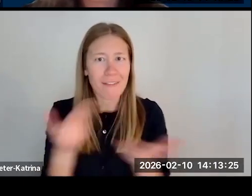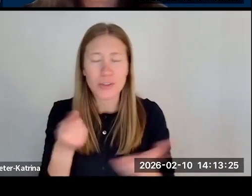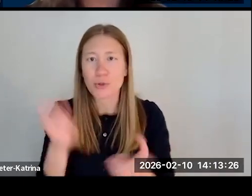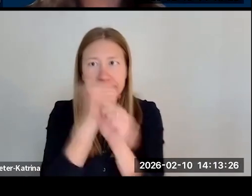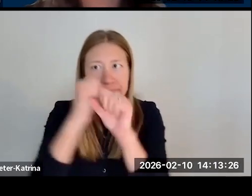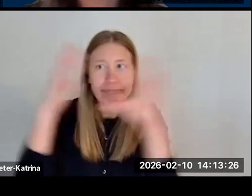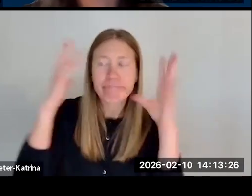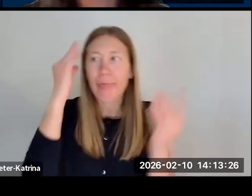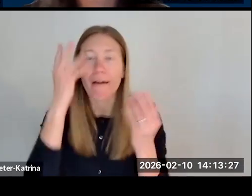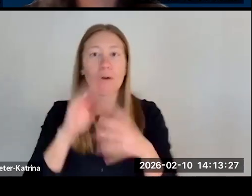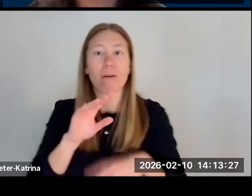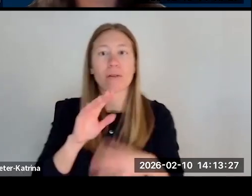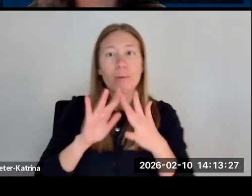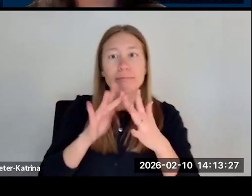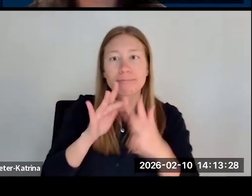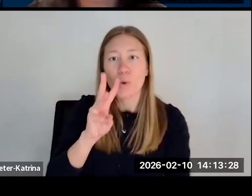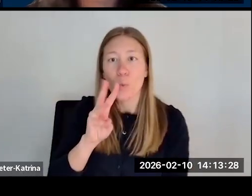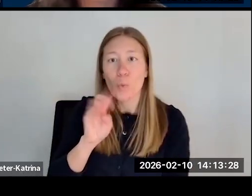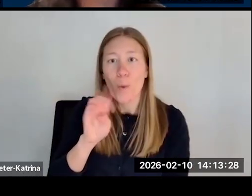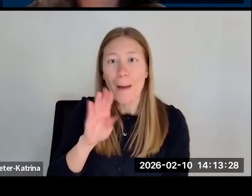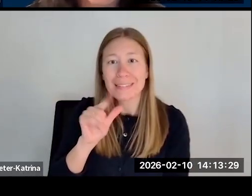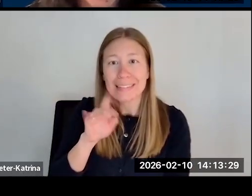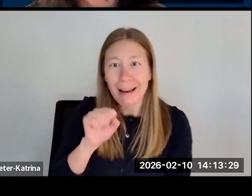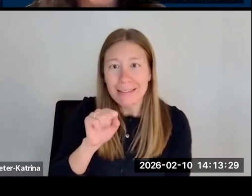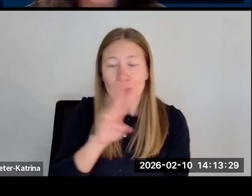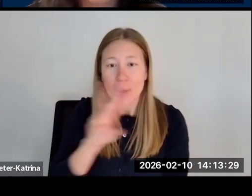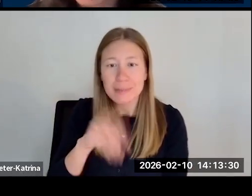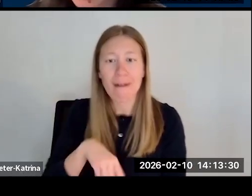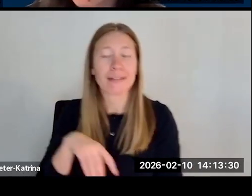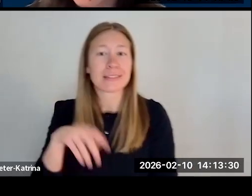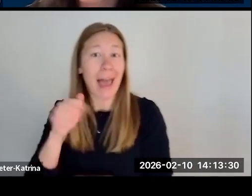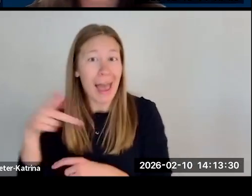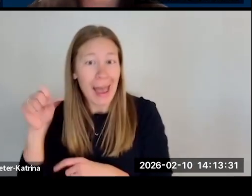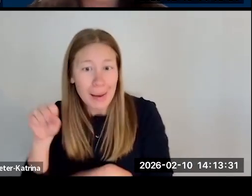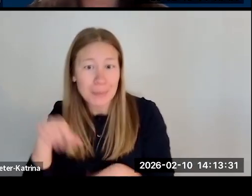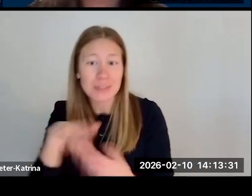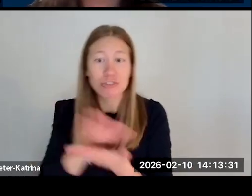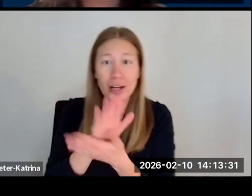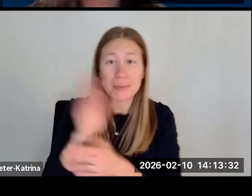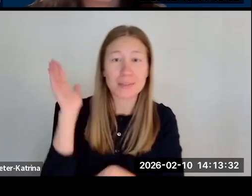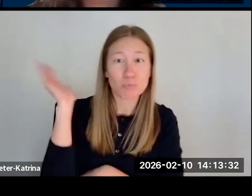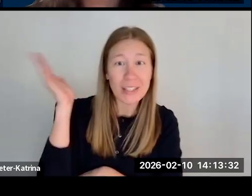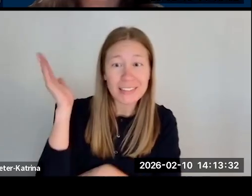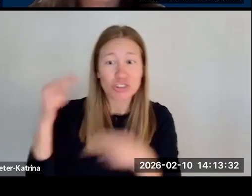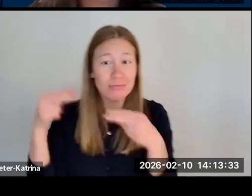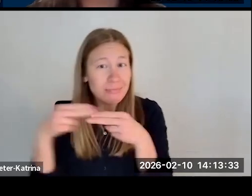and applications, documents, presentations, spreadsheets, communications and events,